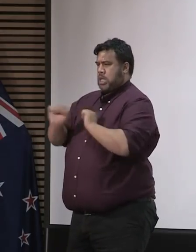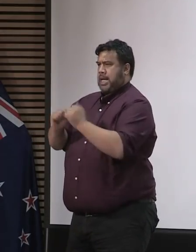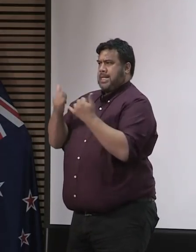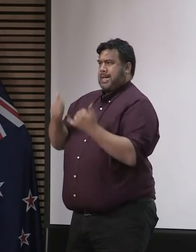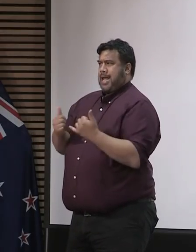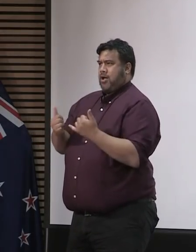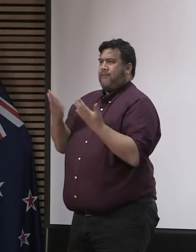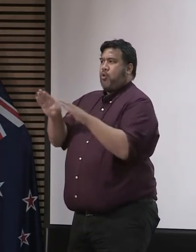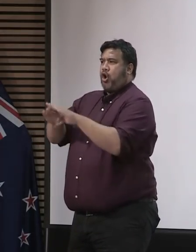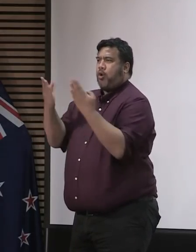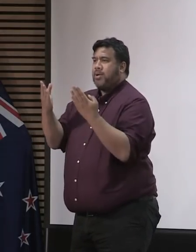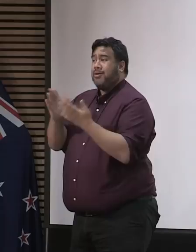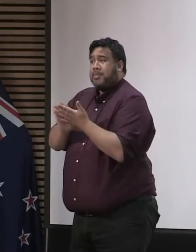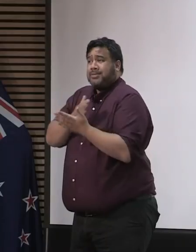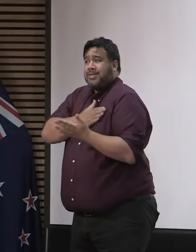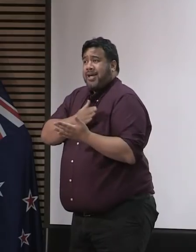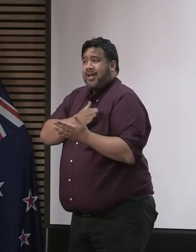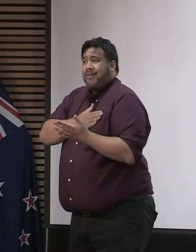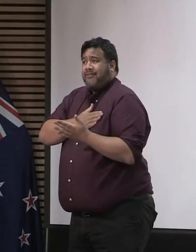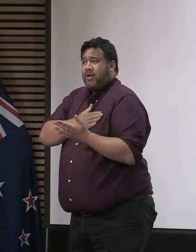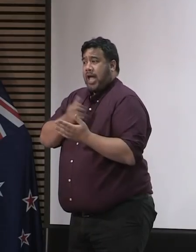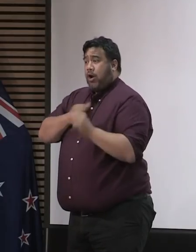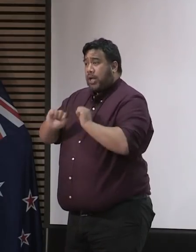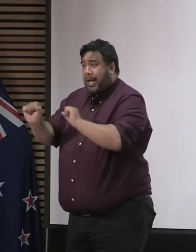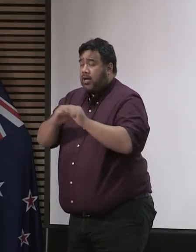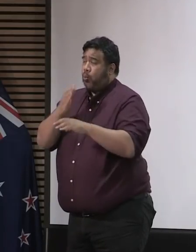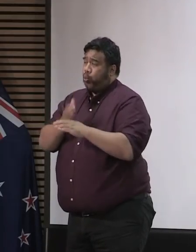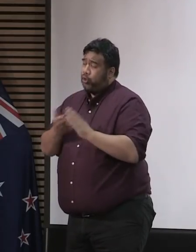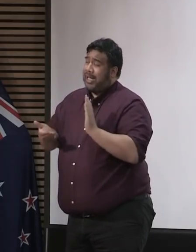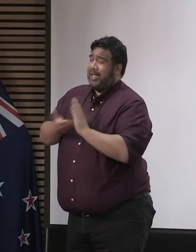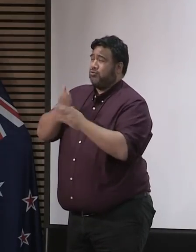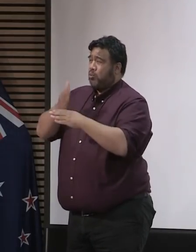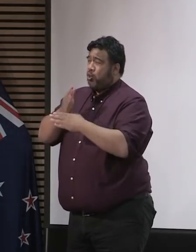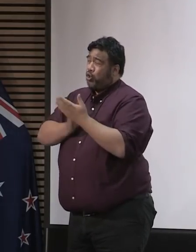courts safe, often working extra shifts at all times of the day and night.